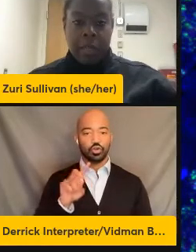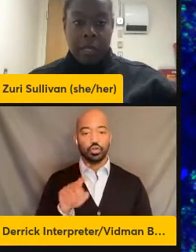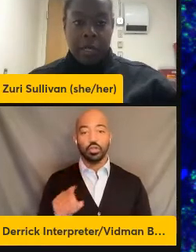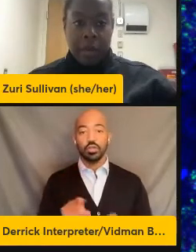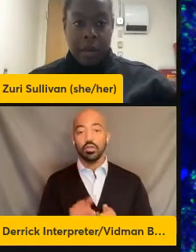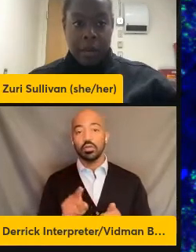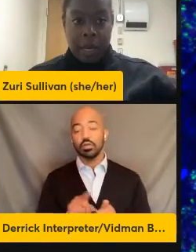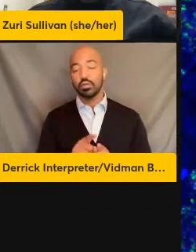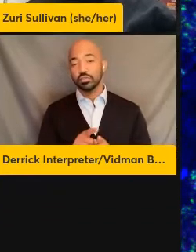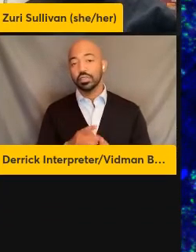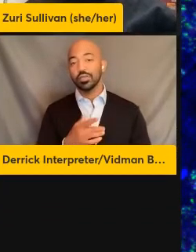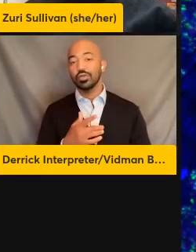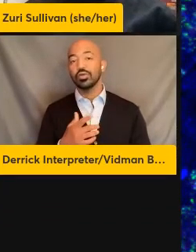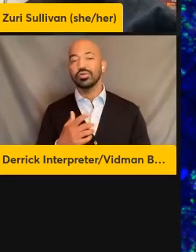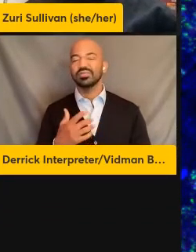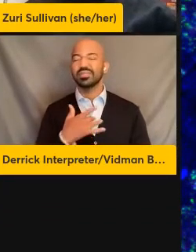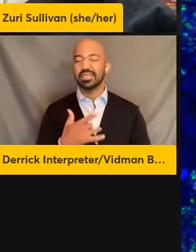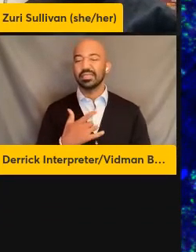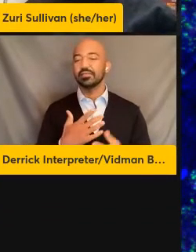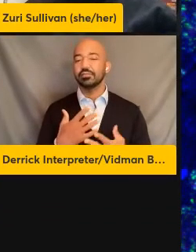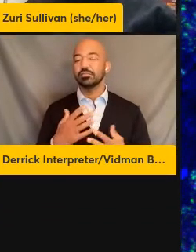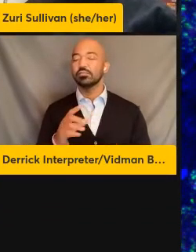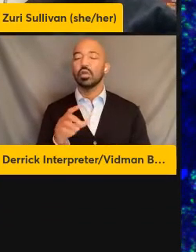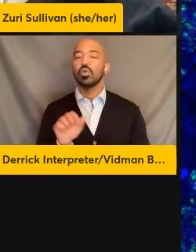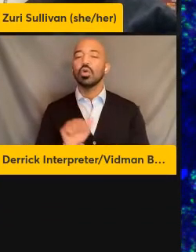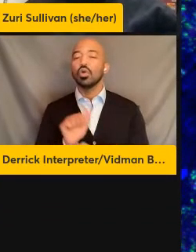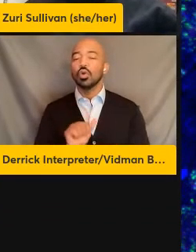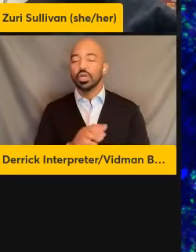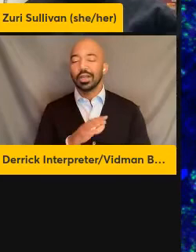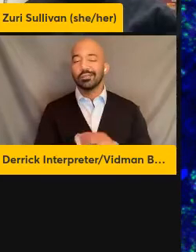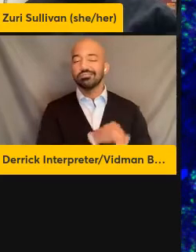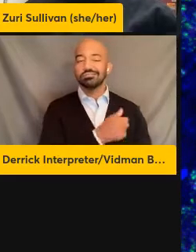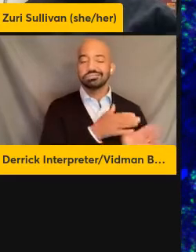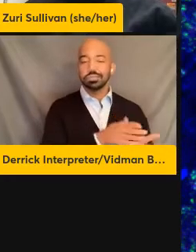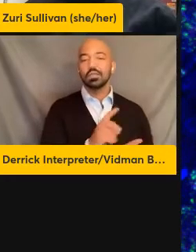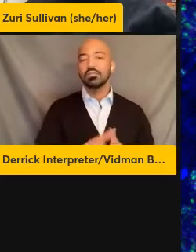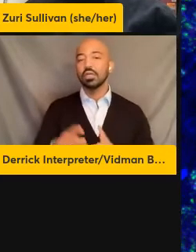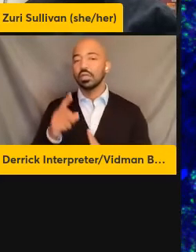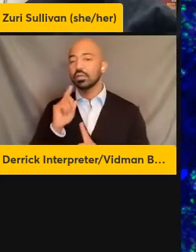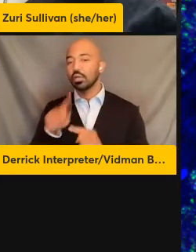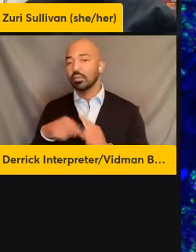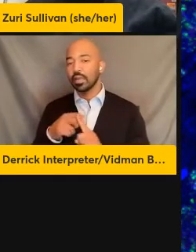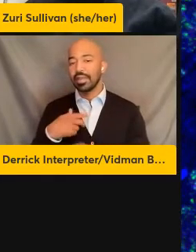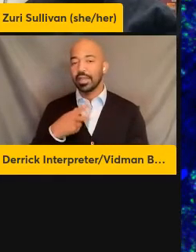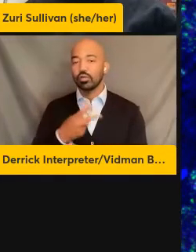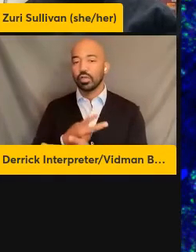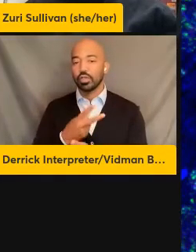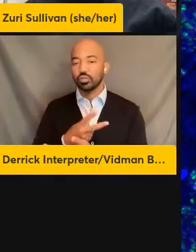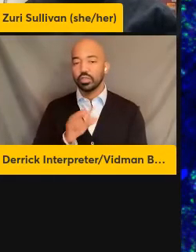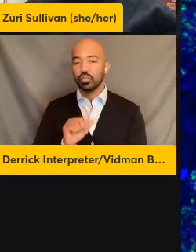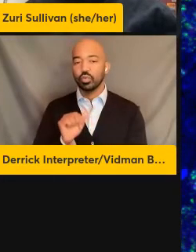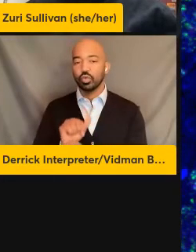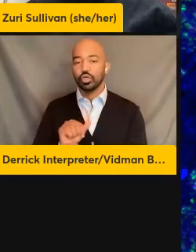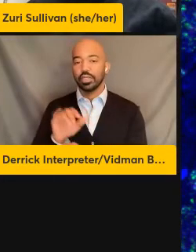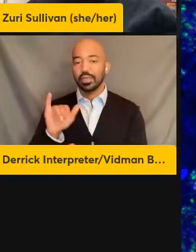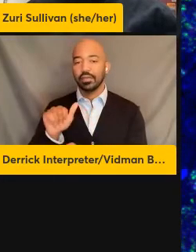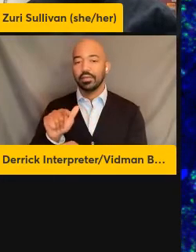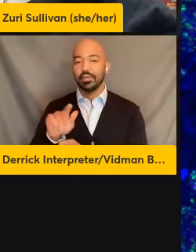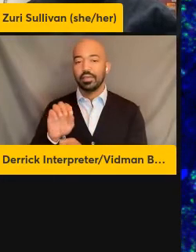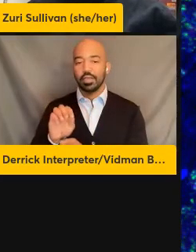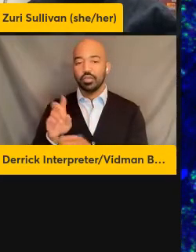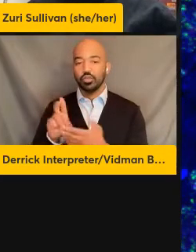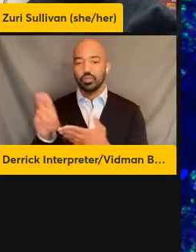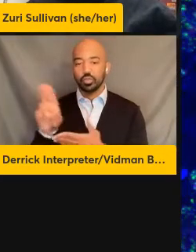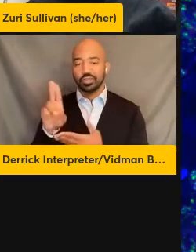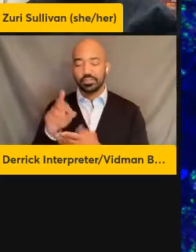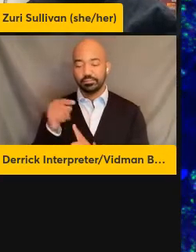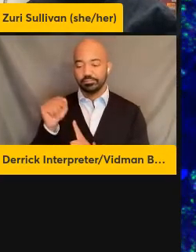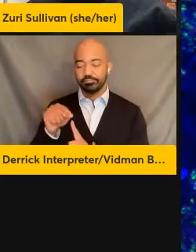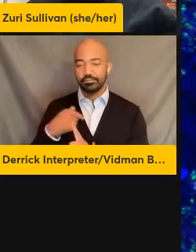speaking about my graduate work that I did in Busan, Medzhitov lab at Yale University, where I was focused on the gut, which is